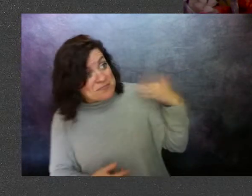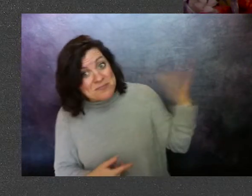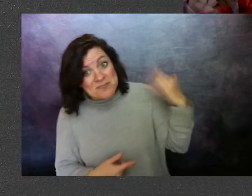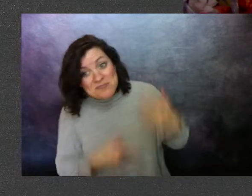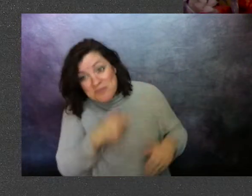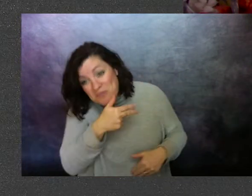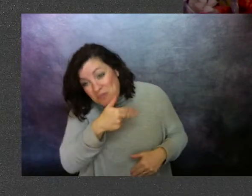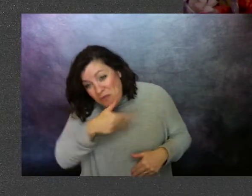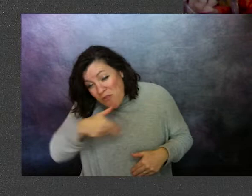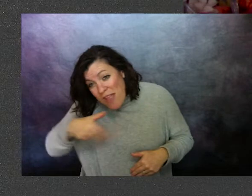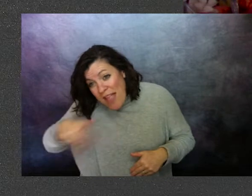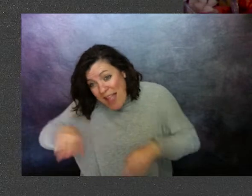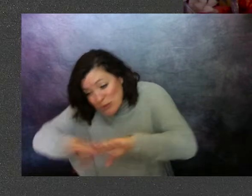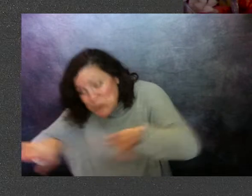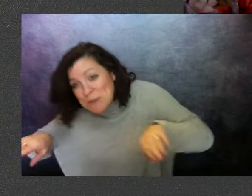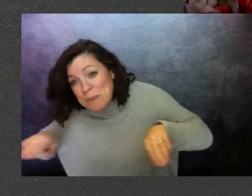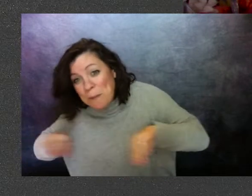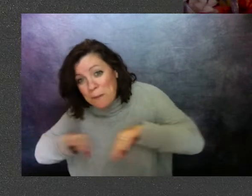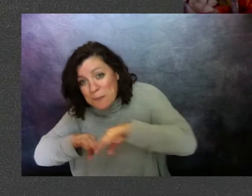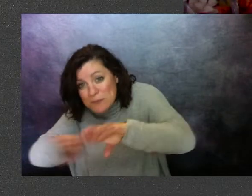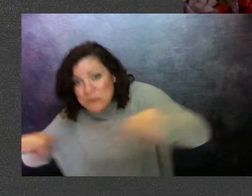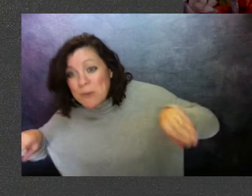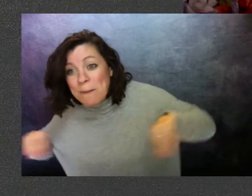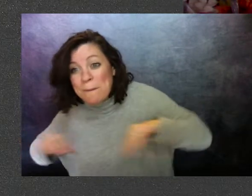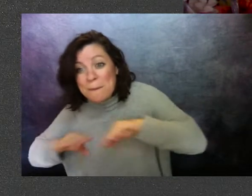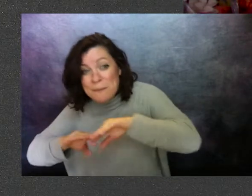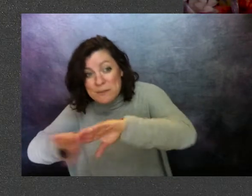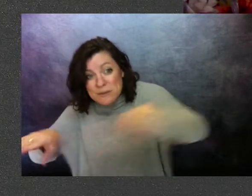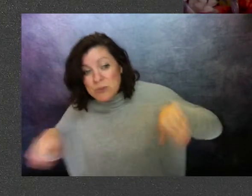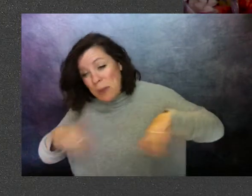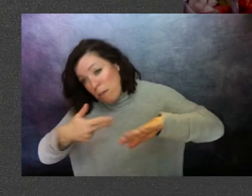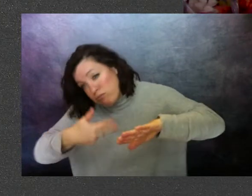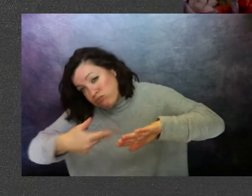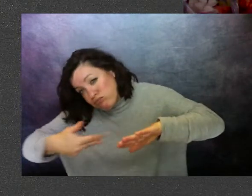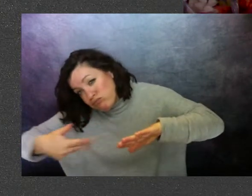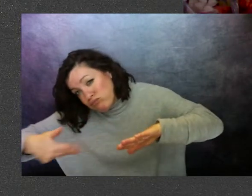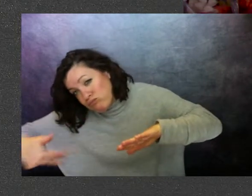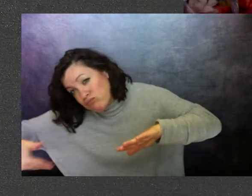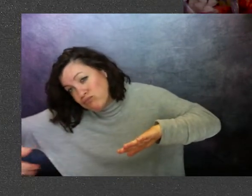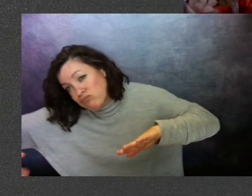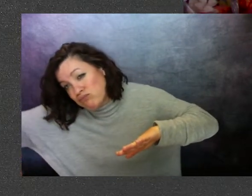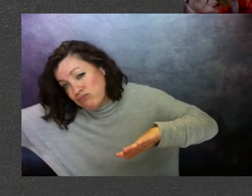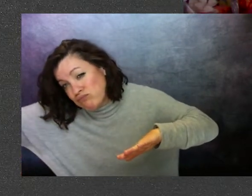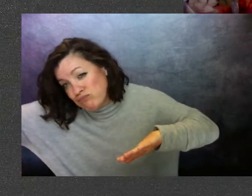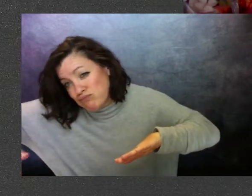Okay, we are swimming past our waterfall. Here we go.